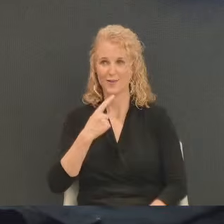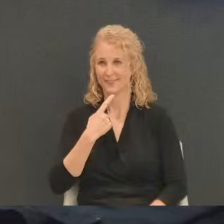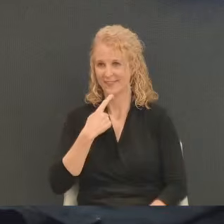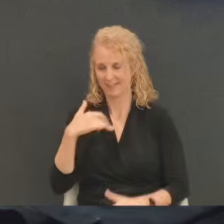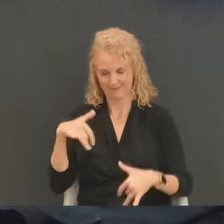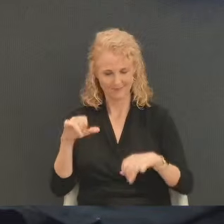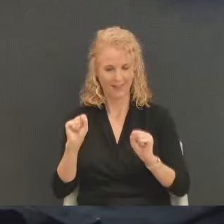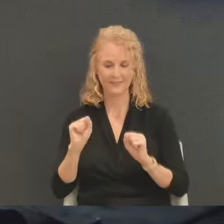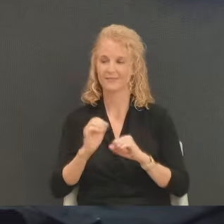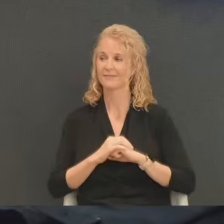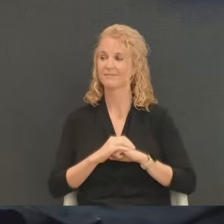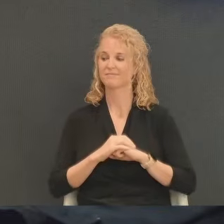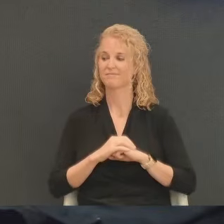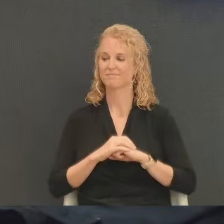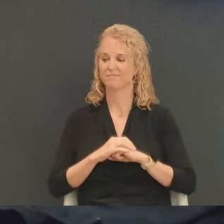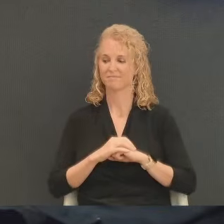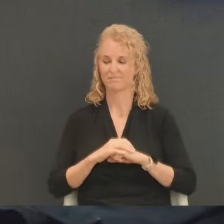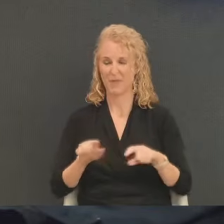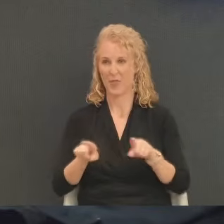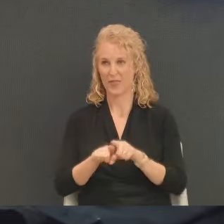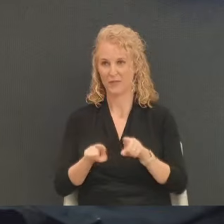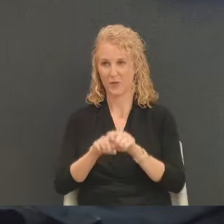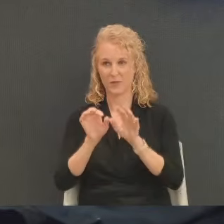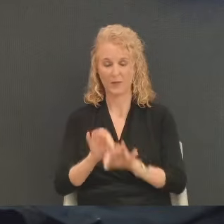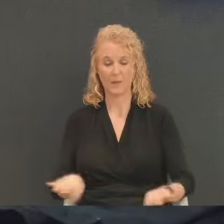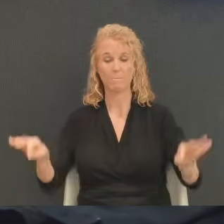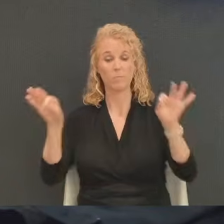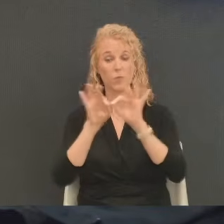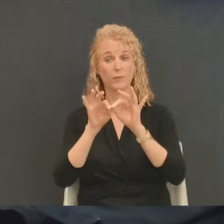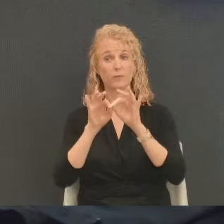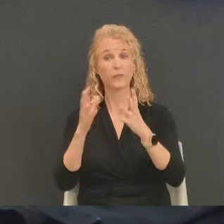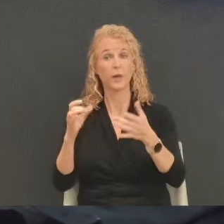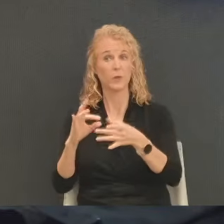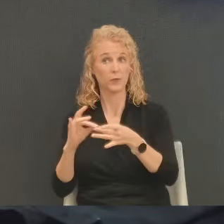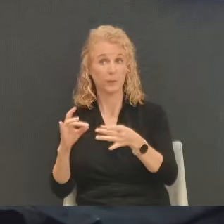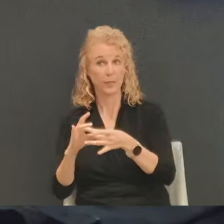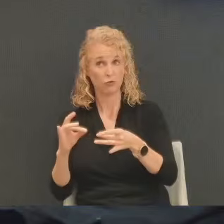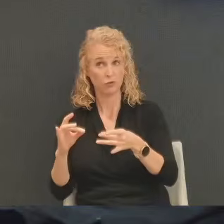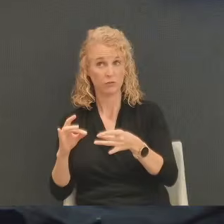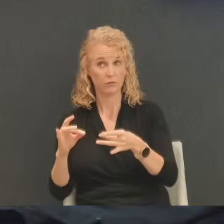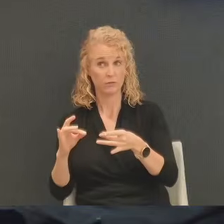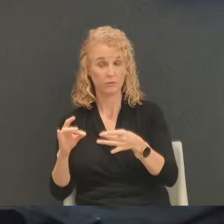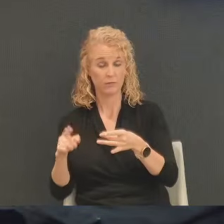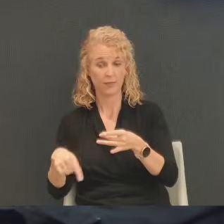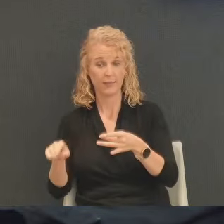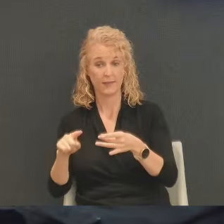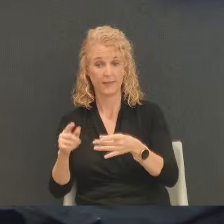I think that also is critically important. I also want to mention that these are part of the overall